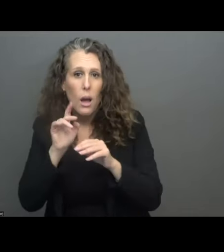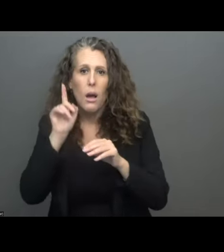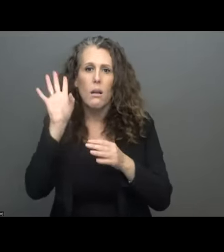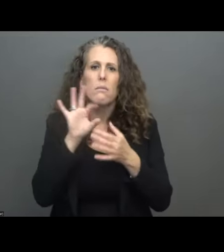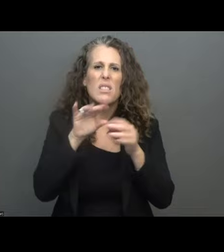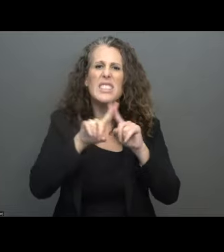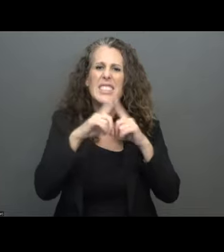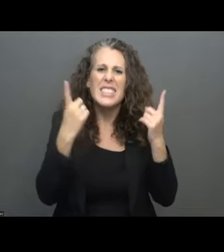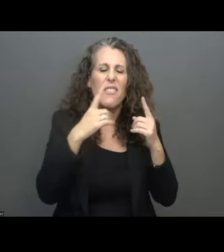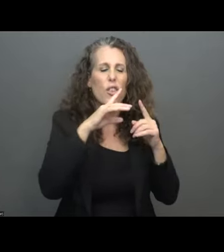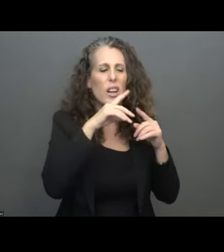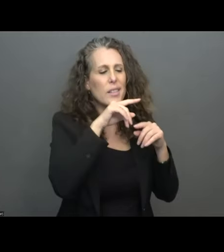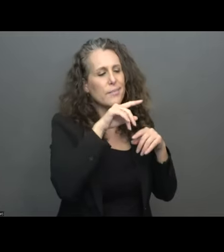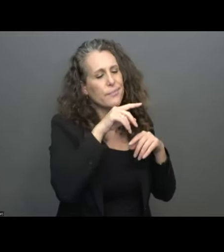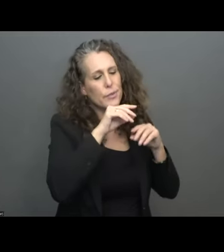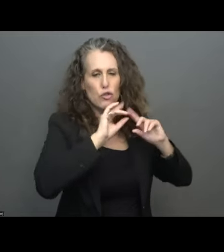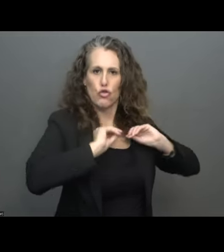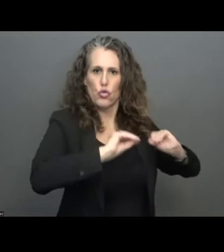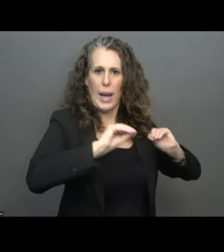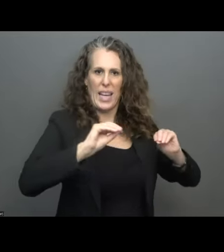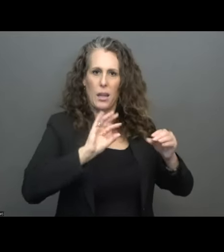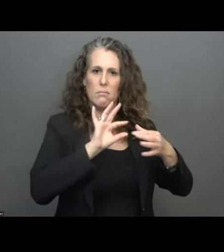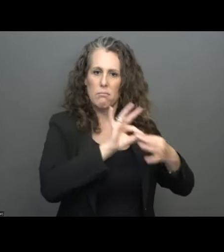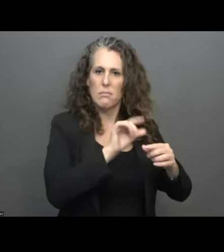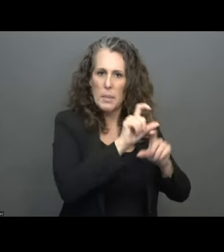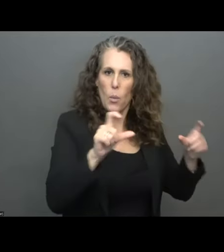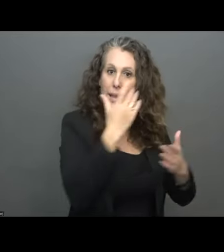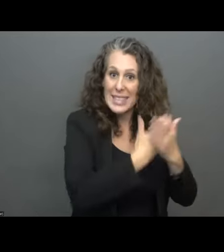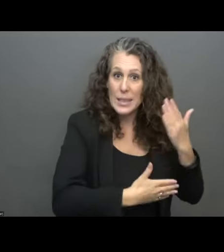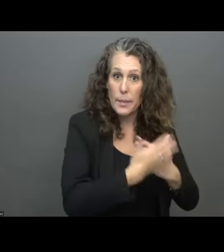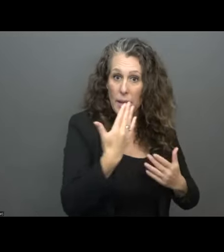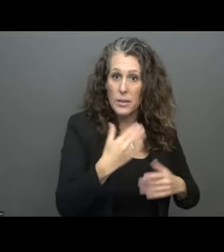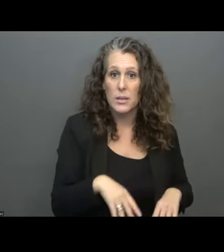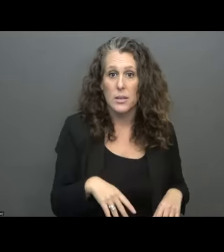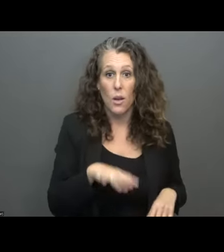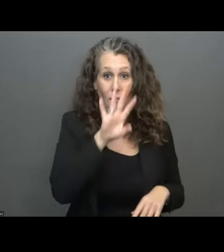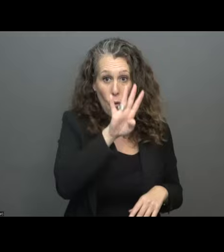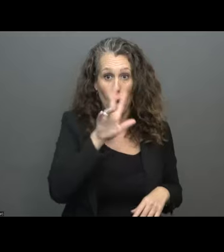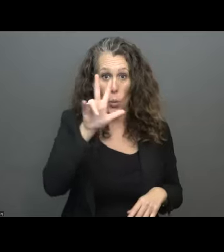training of persons with disabilities and that's very, very well that's obviously the